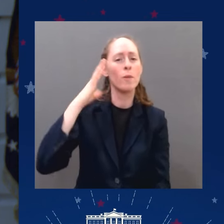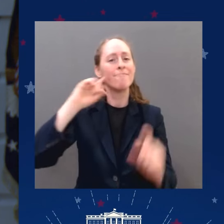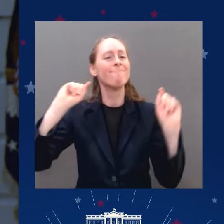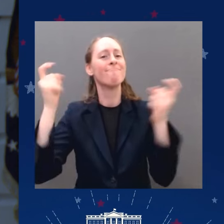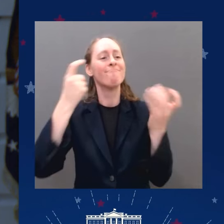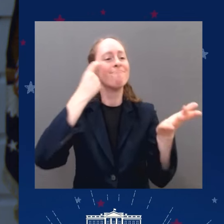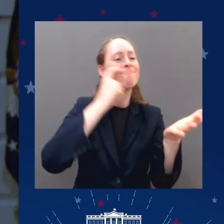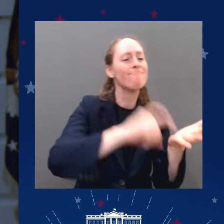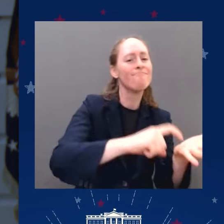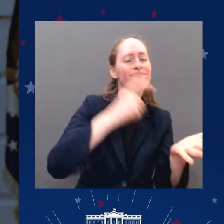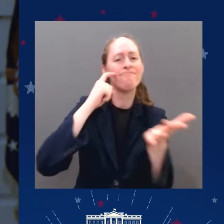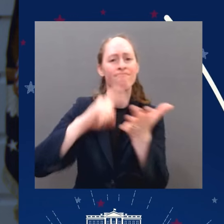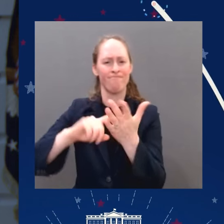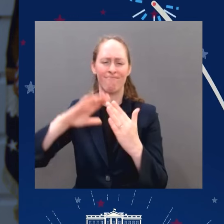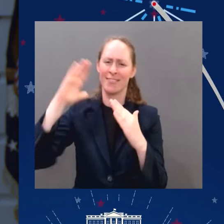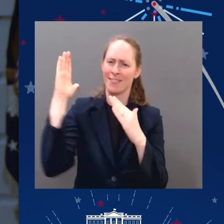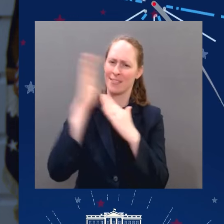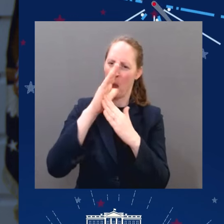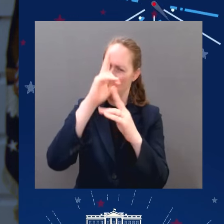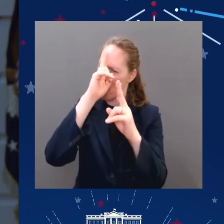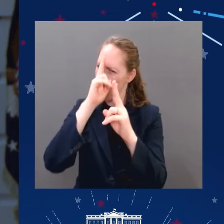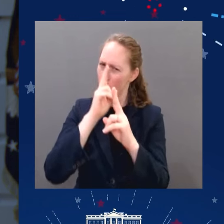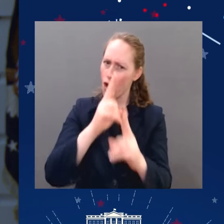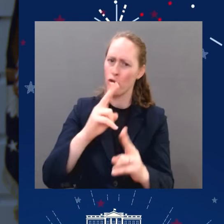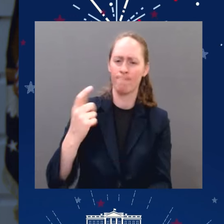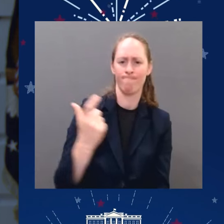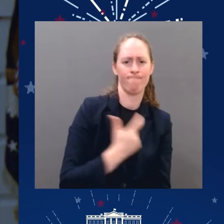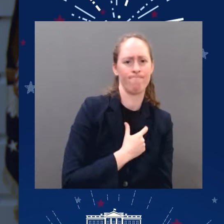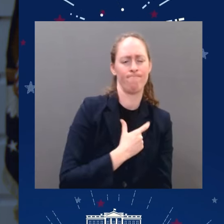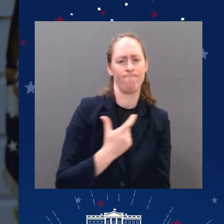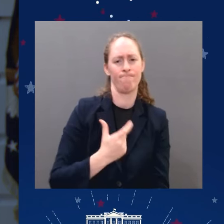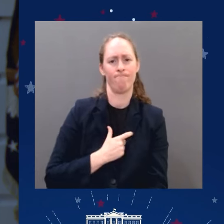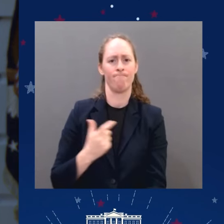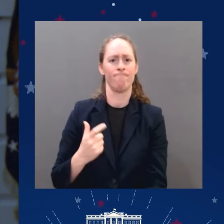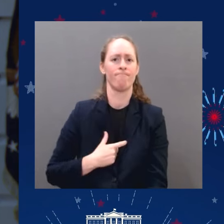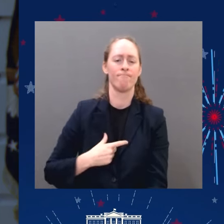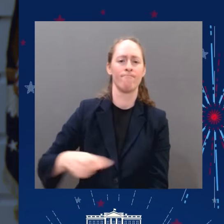who represent the best of America, the backbone, the sinew, the spine of America.